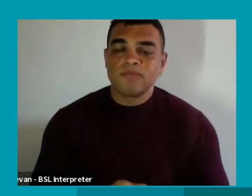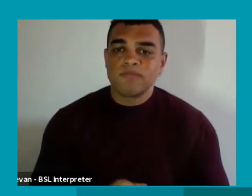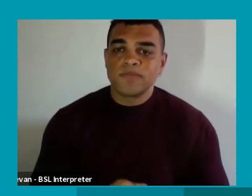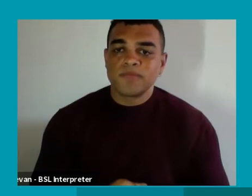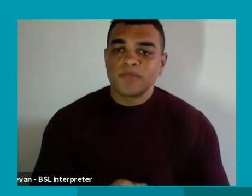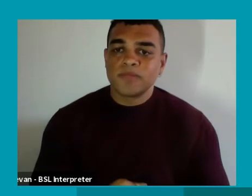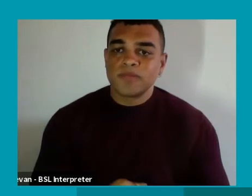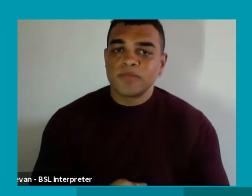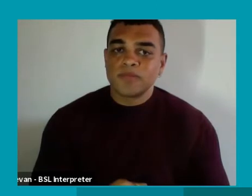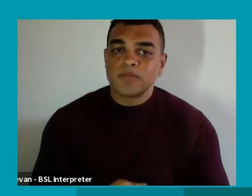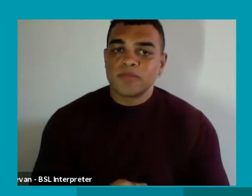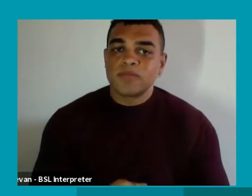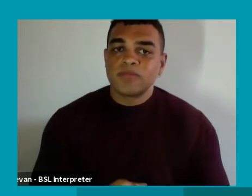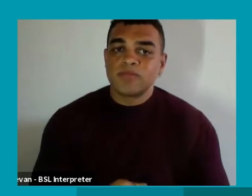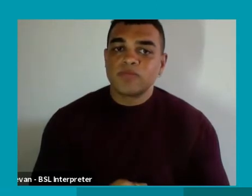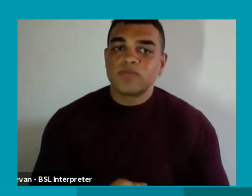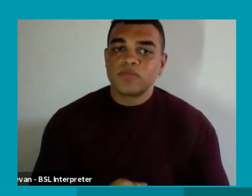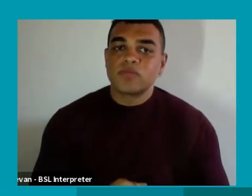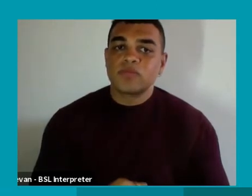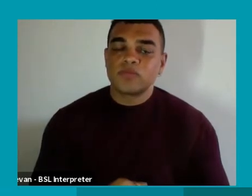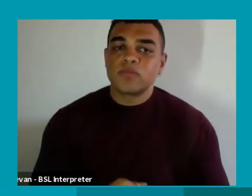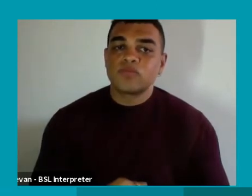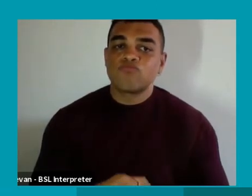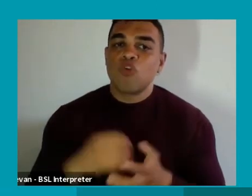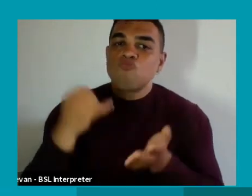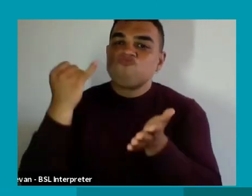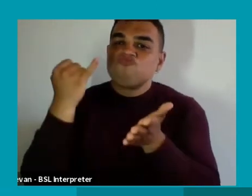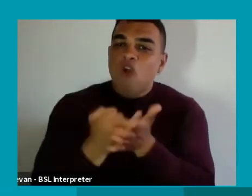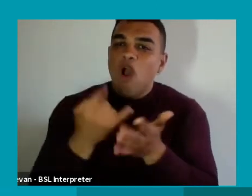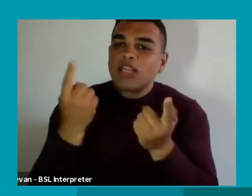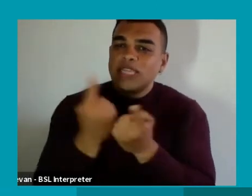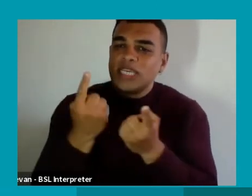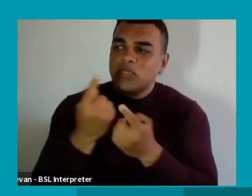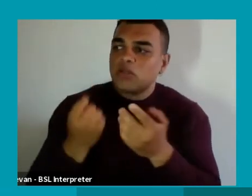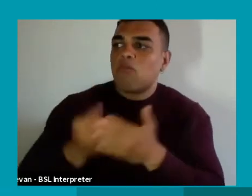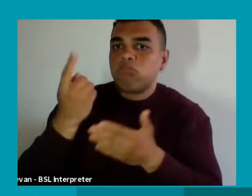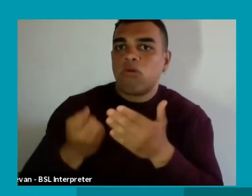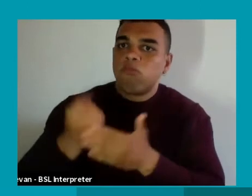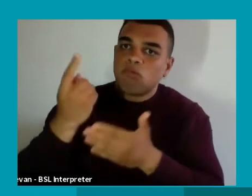So common pitfalls? What do people do a lot that is wrong. So your CV being longer than two pages.